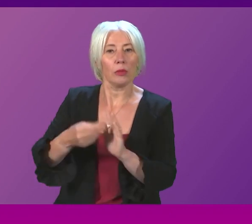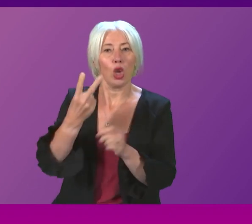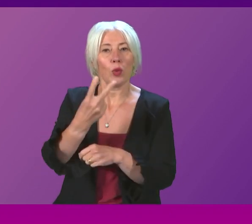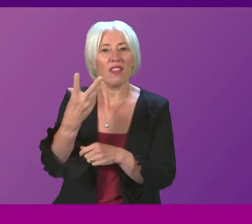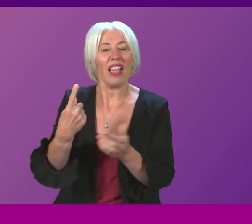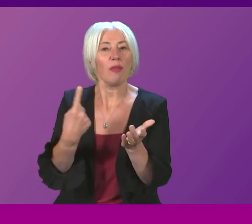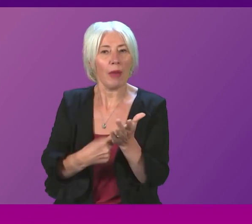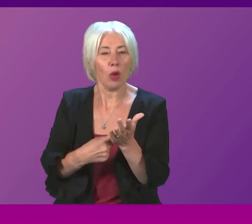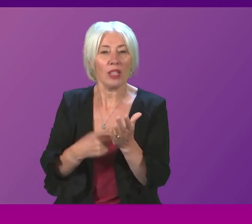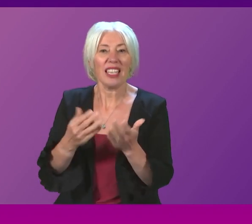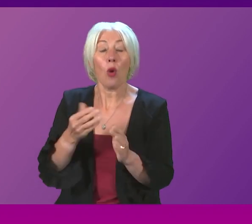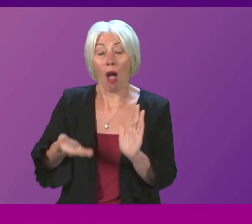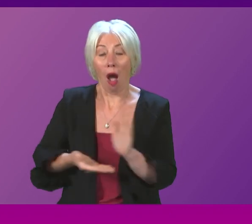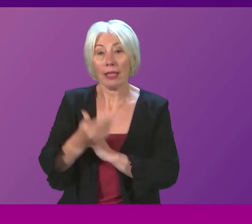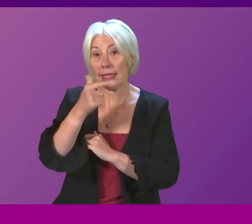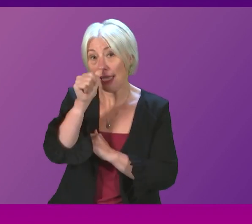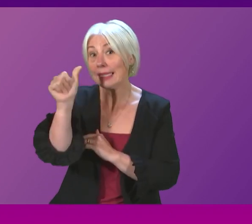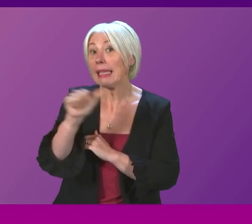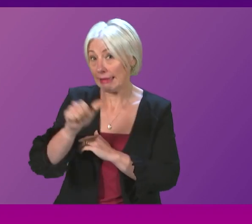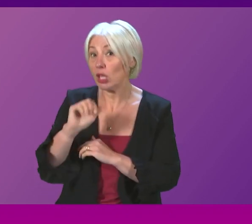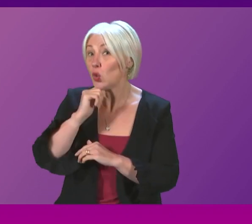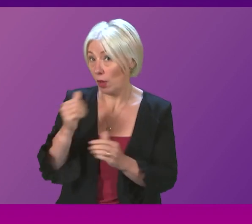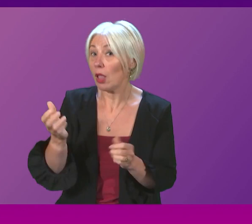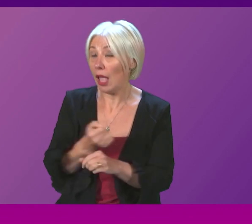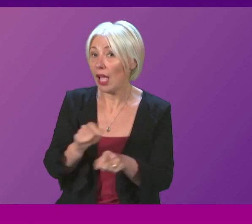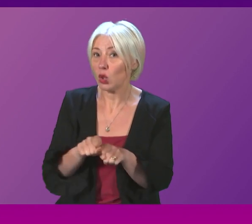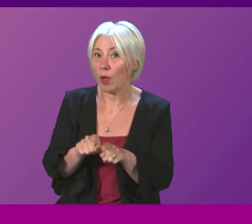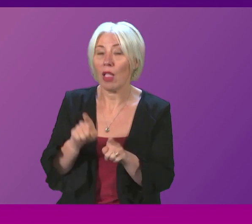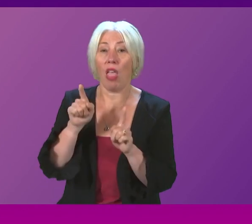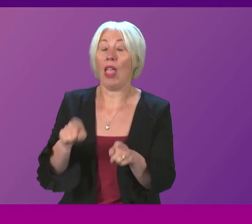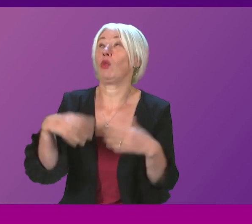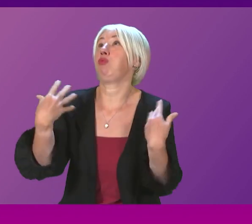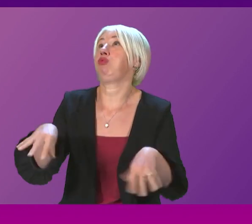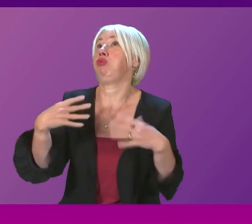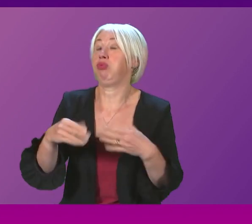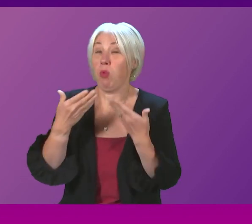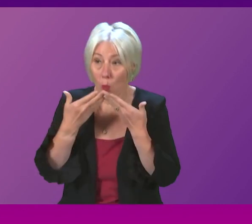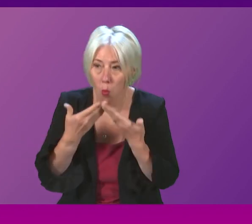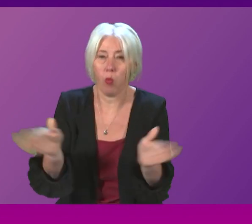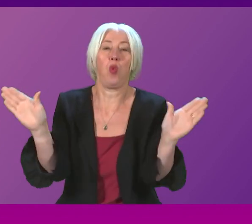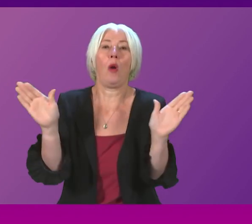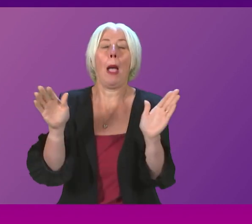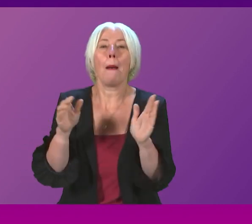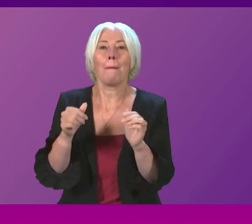to £25 and extended to under-16s this week. That has been described as a watershed moment by anti-poverty campaigners.